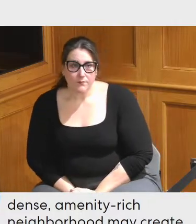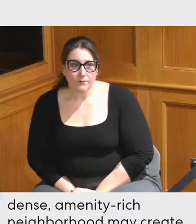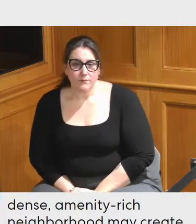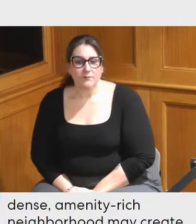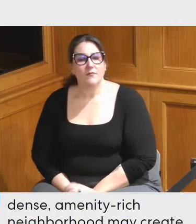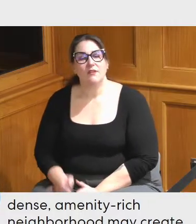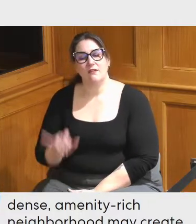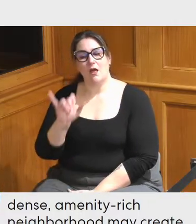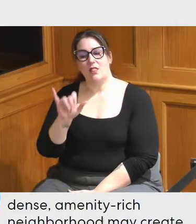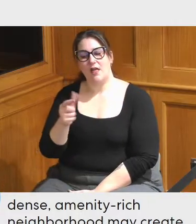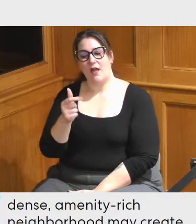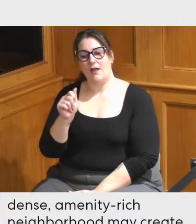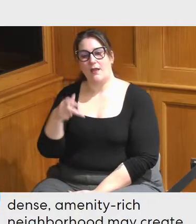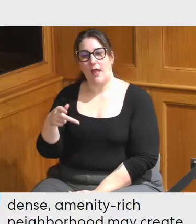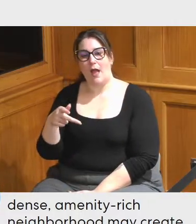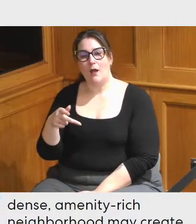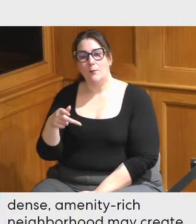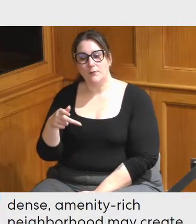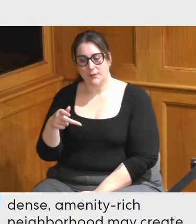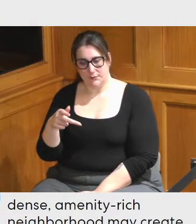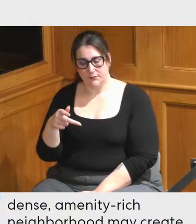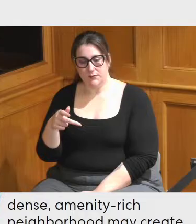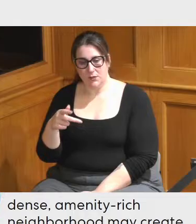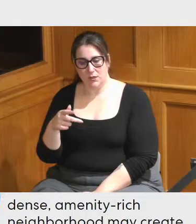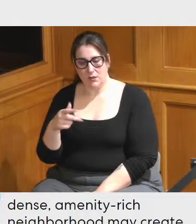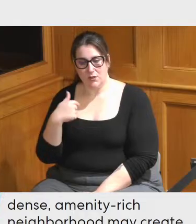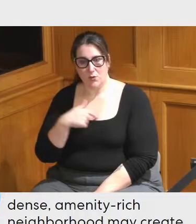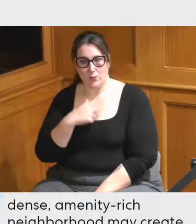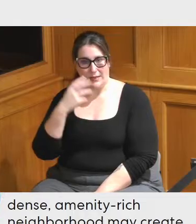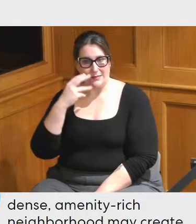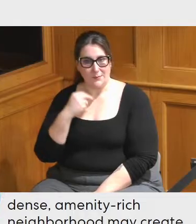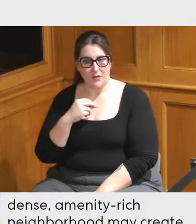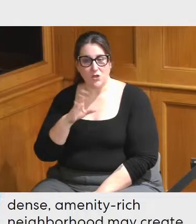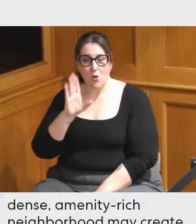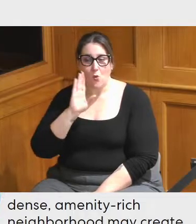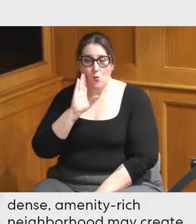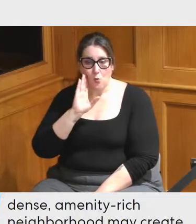that we have from a feasibility perspective. It it again will require public investment.